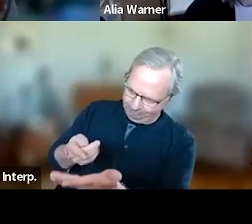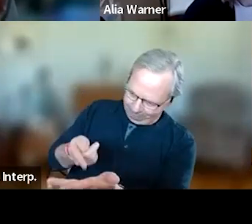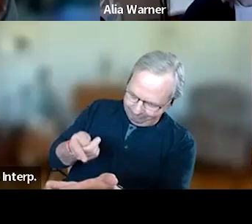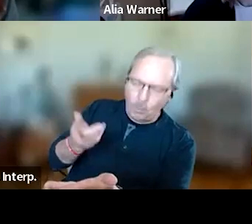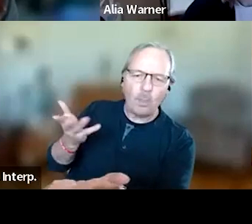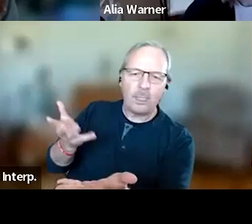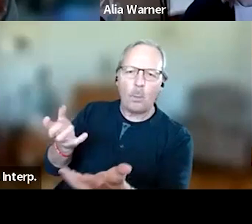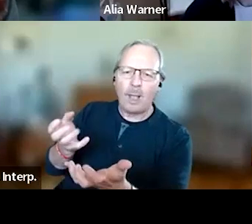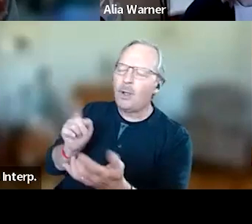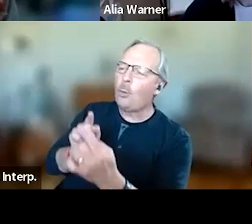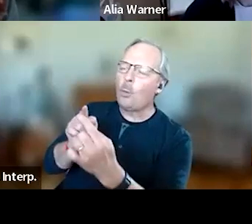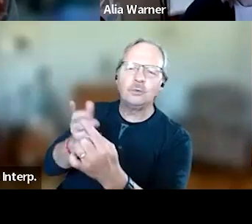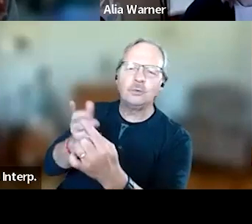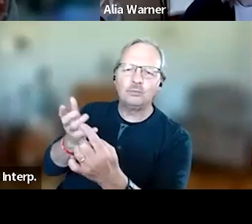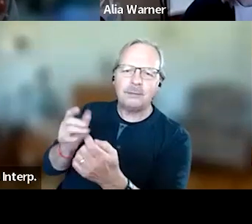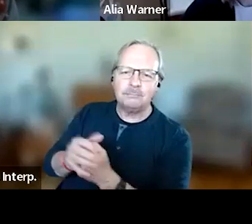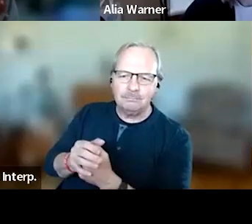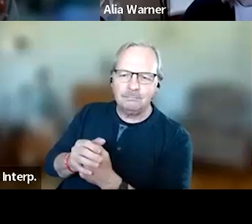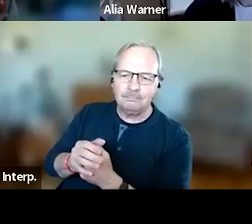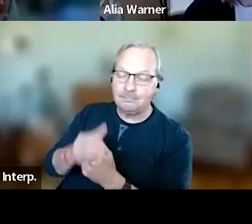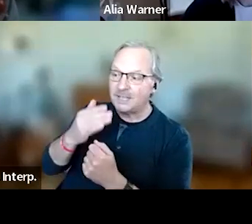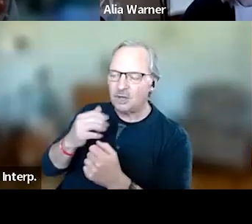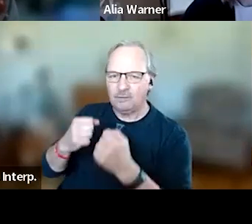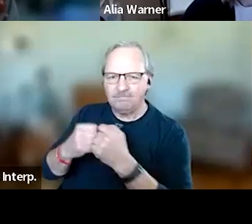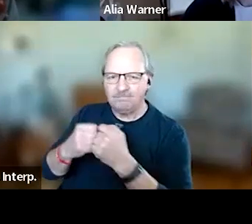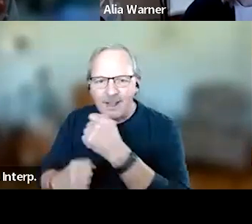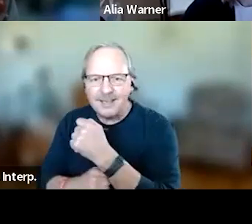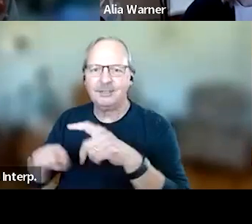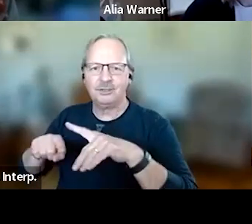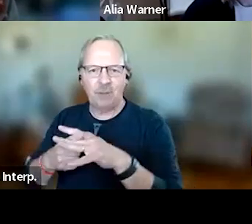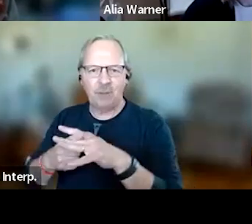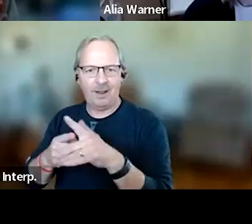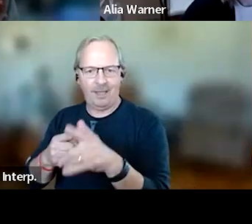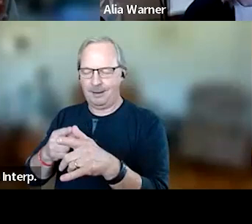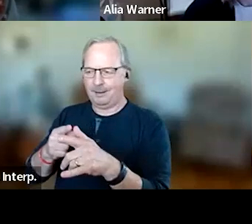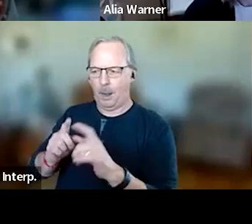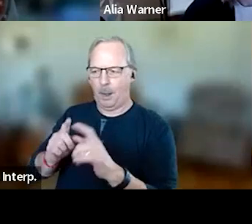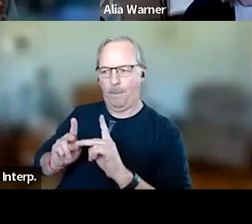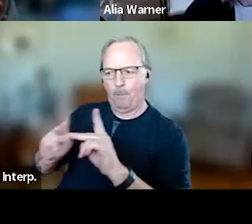what their goals are. I think that's a good foundation to start and I think that puts the client in a good perspective